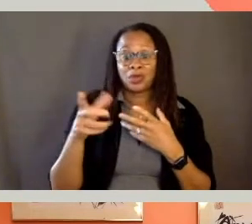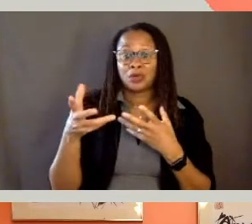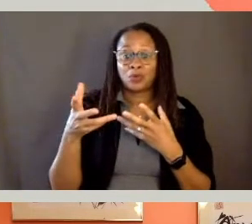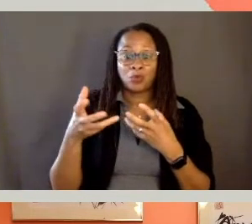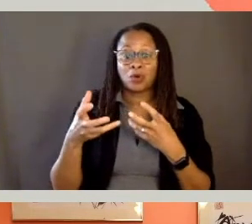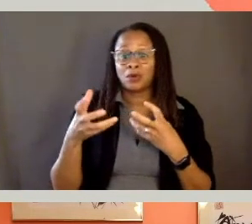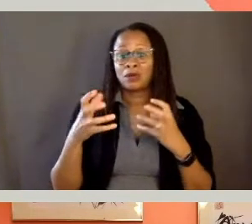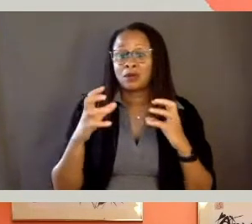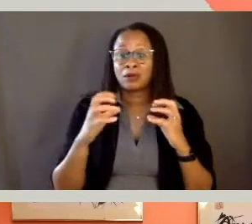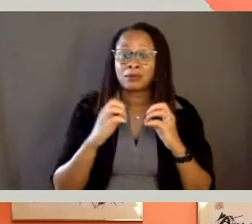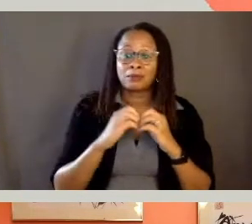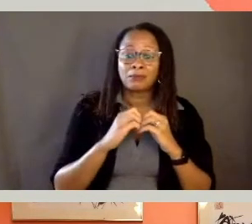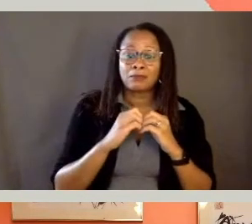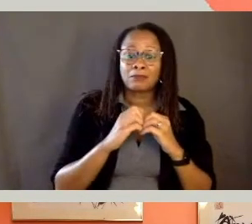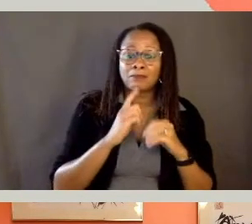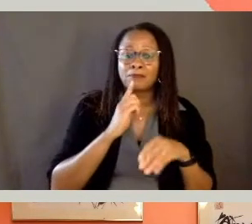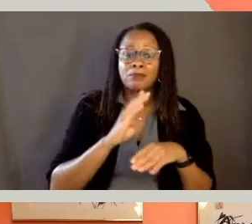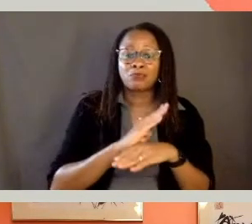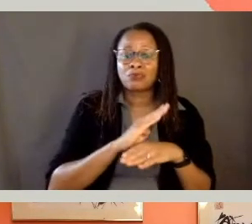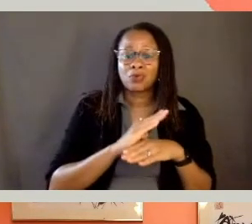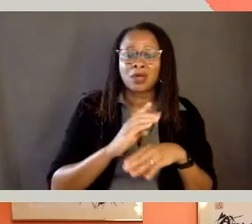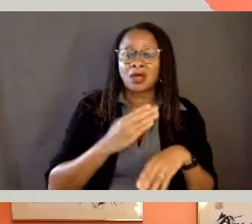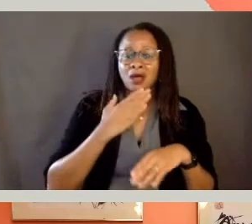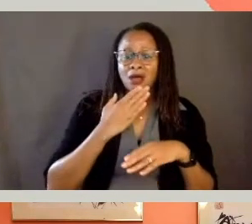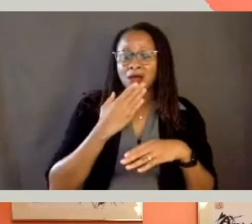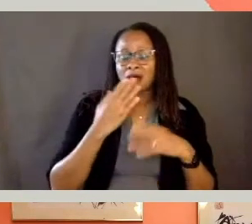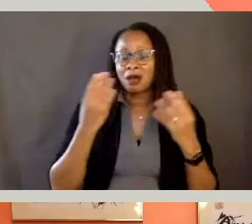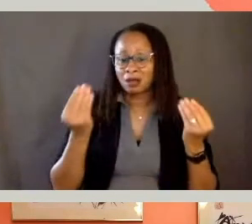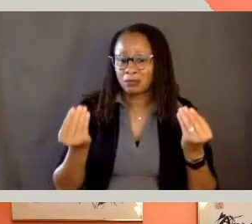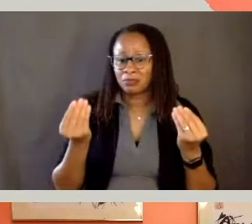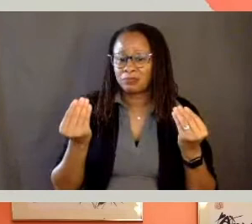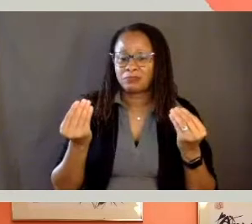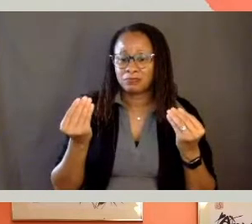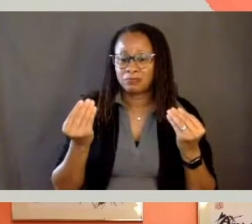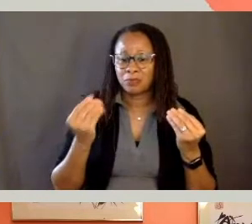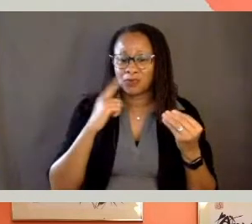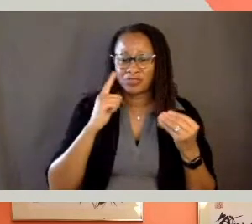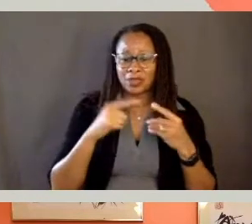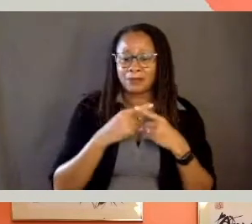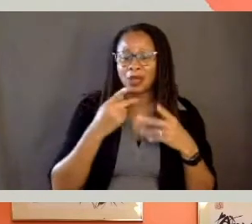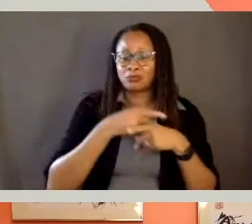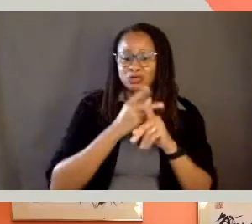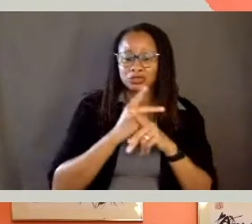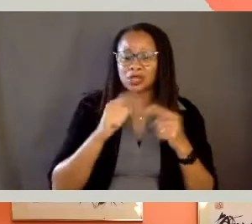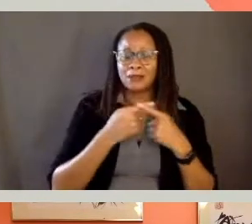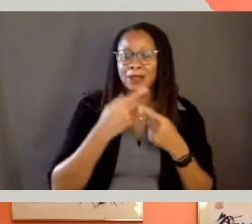just kind of offhandedly said, "Hey, we're thinking about producing this documentary about Pakistan,